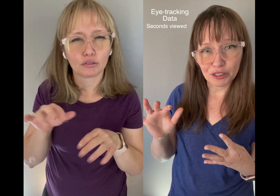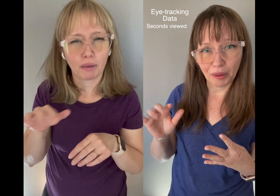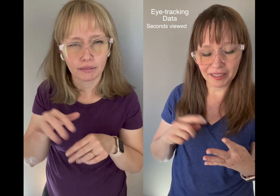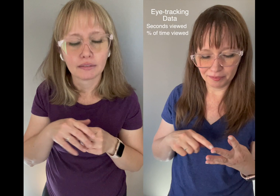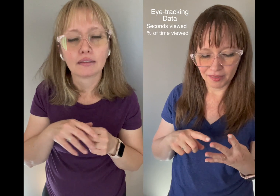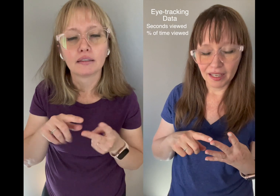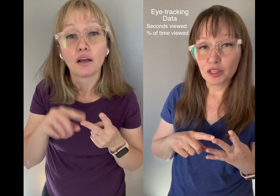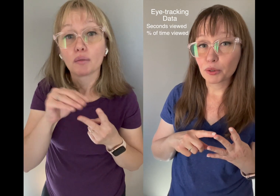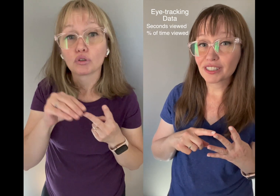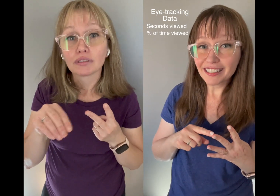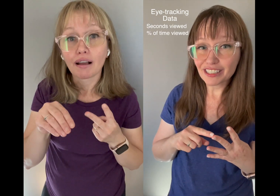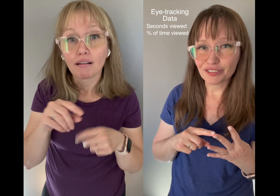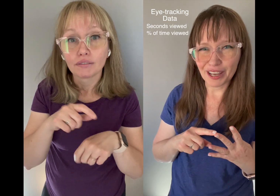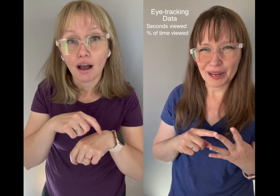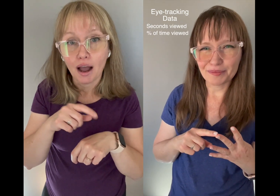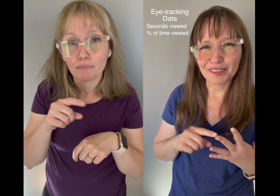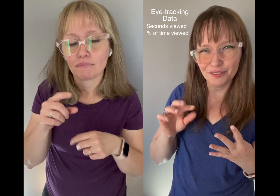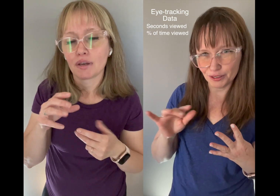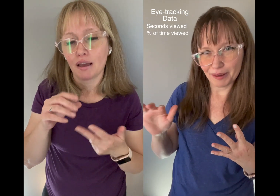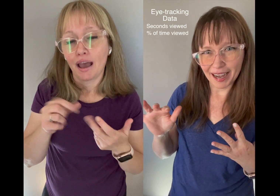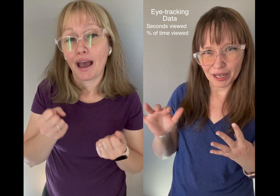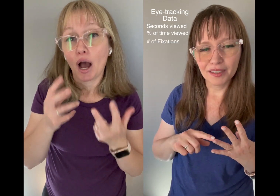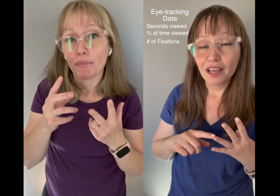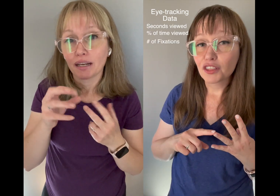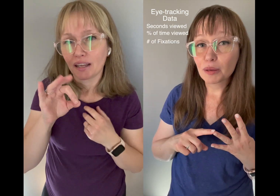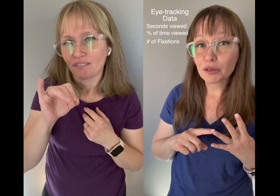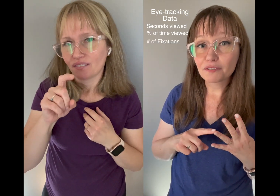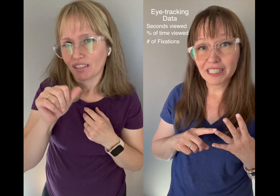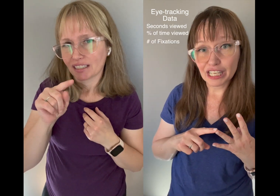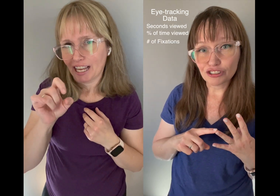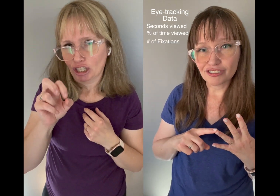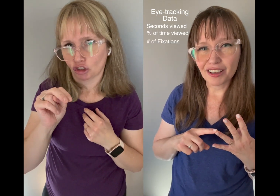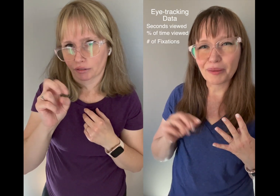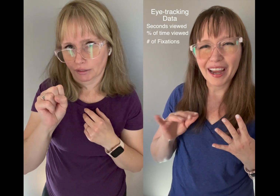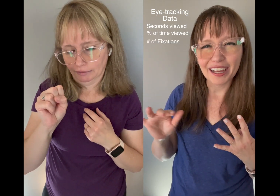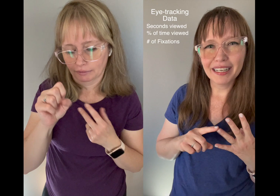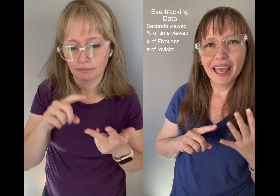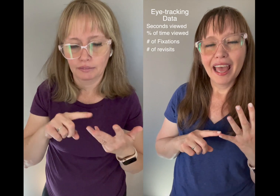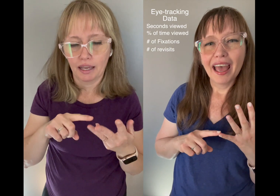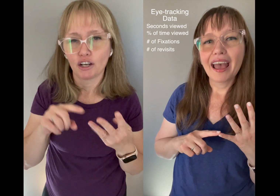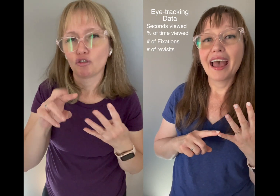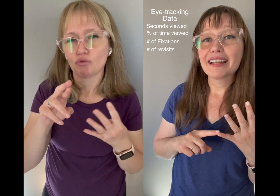spelling the percentage of time that they viewed my hand the number of fixations on my hand and